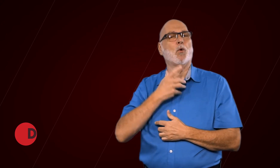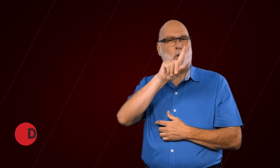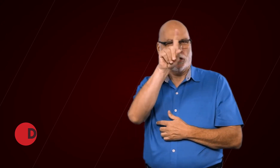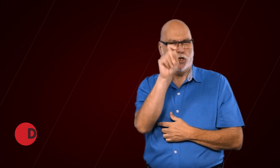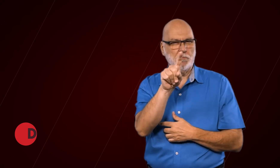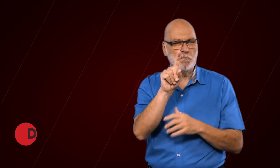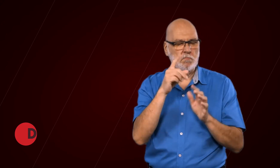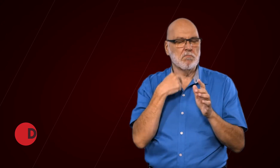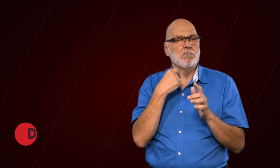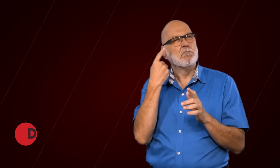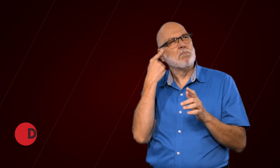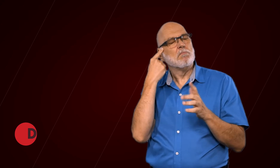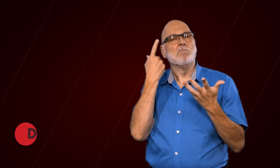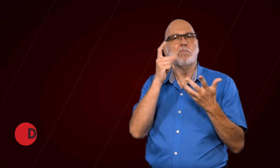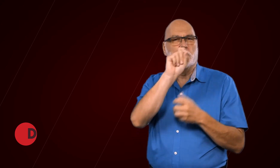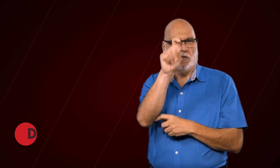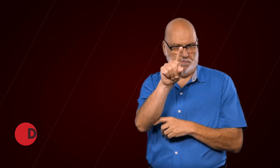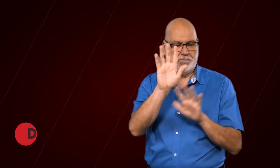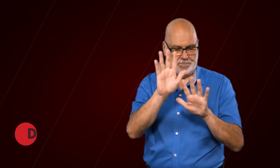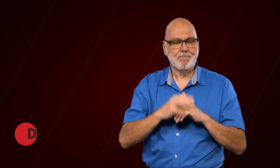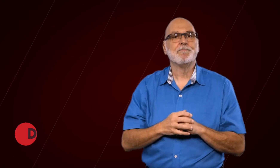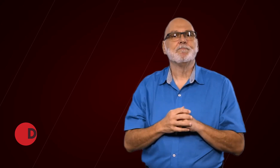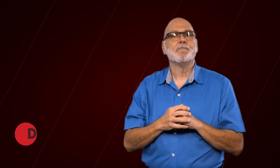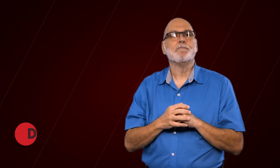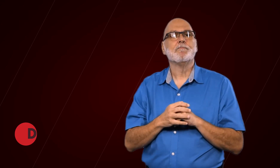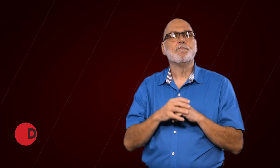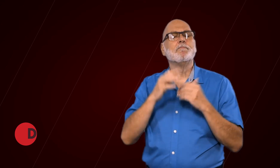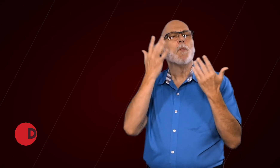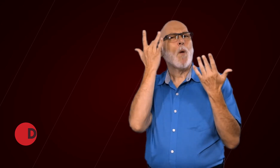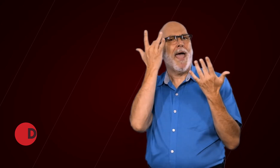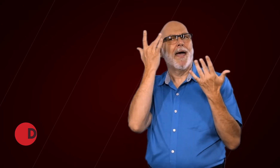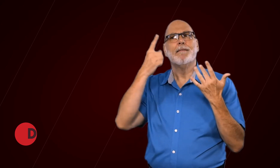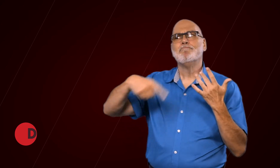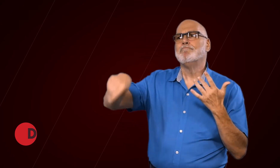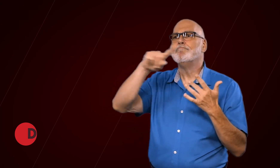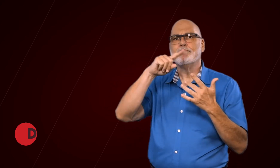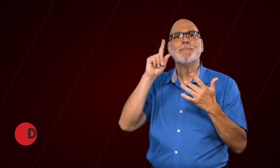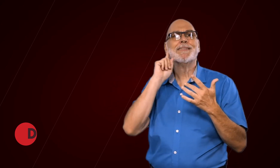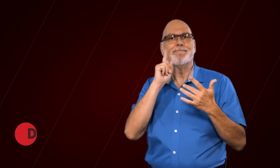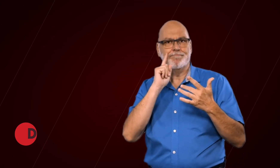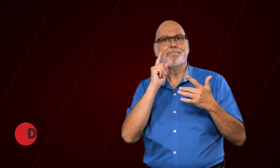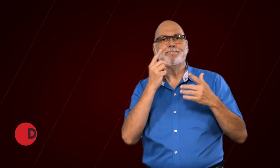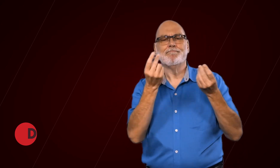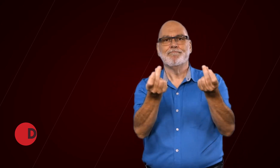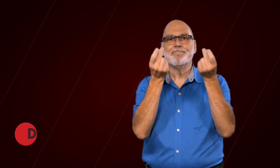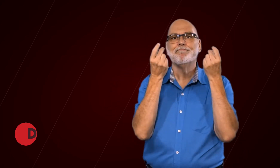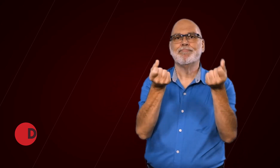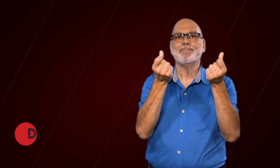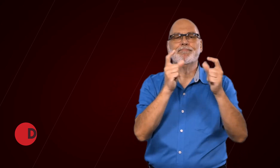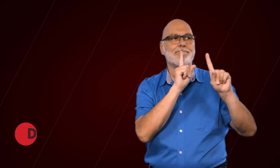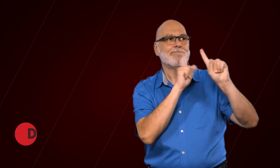Our question is: why do they respond quickly to hearing